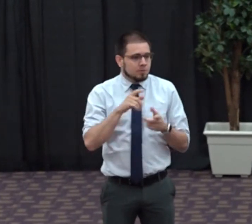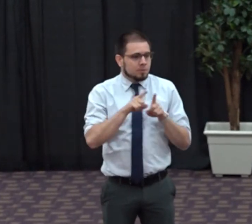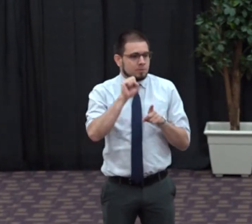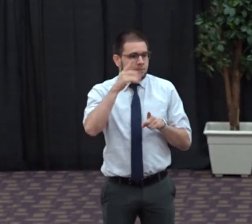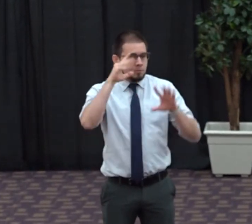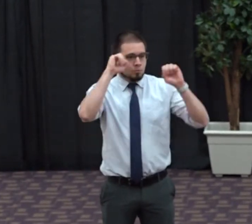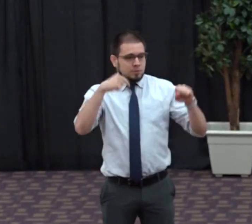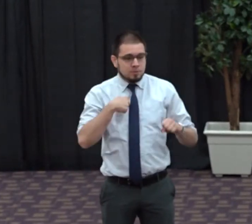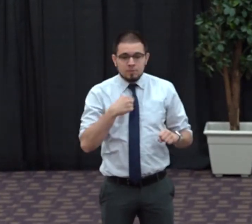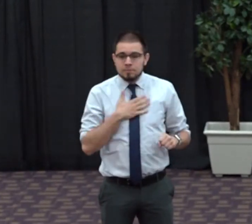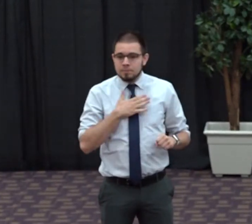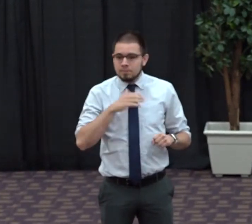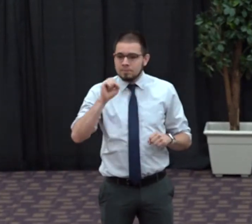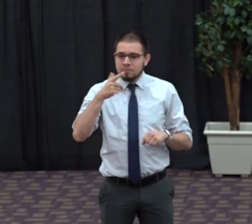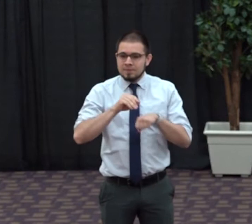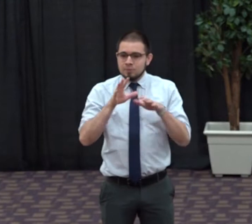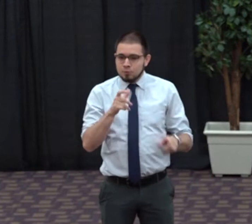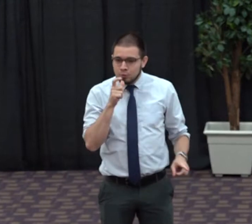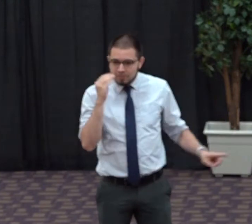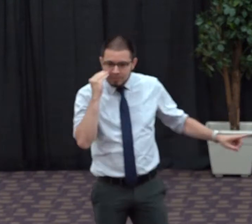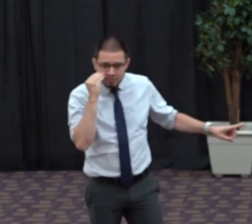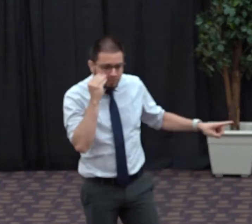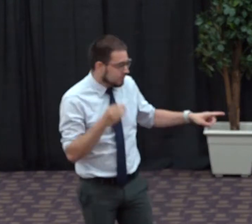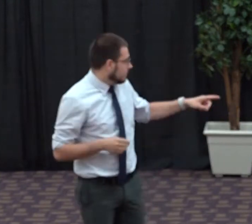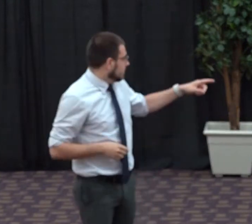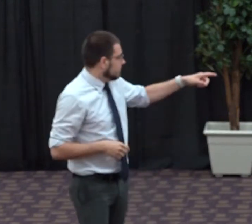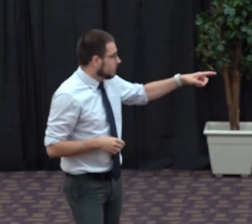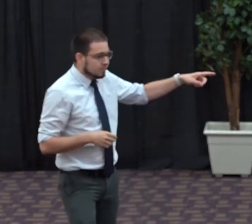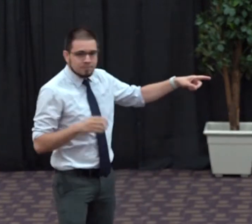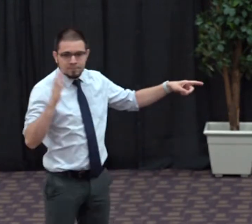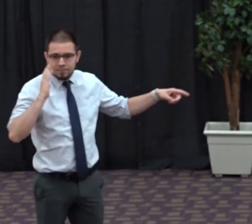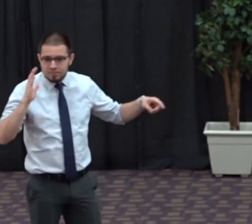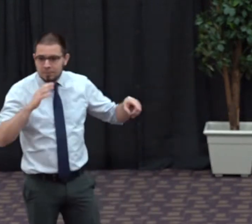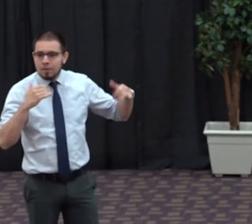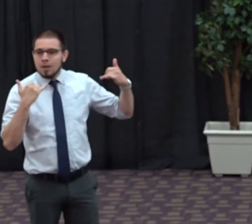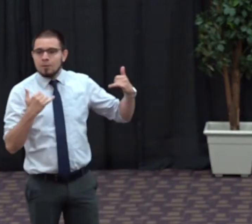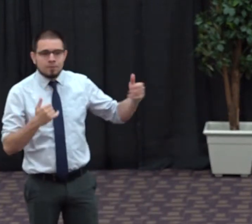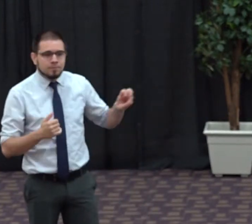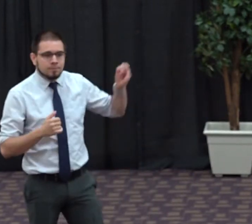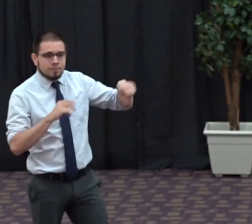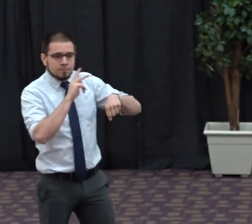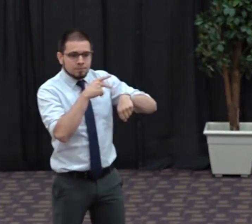Formerly, while in middle school I was the president, and the SBG advisor was Michelle for myself.